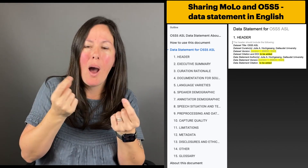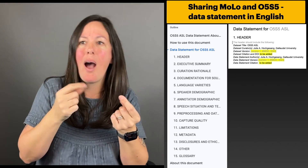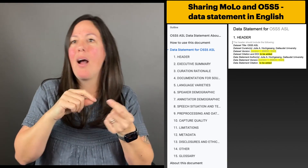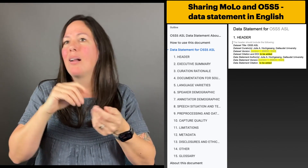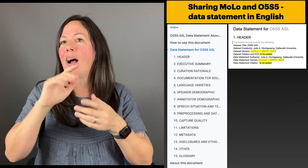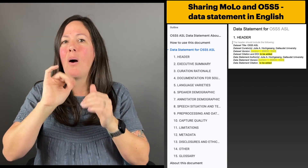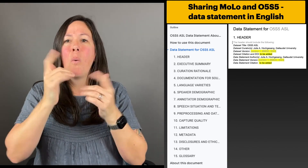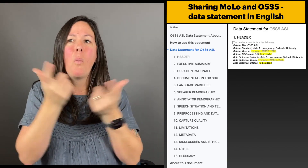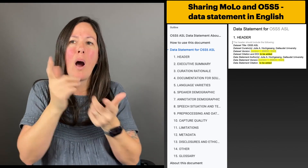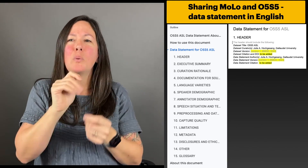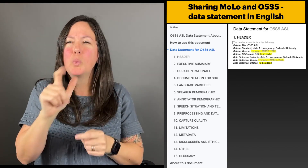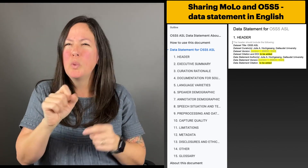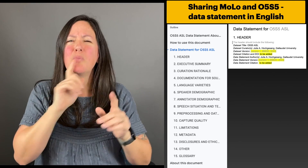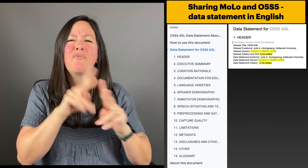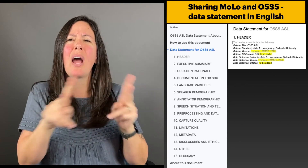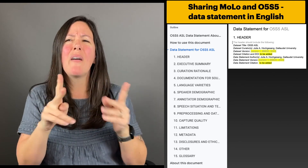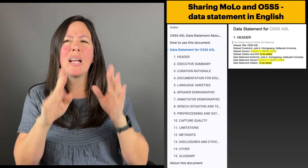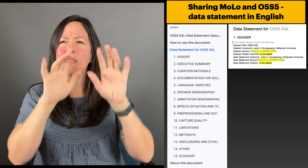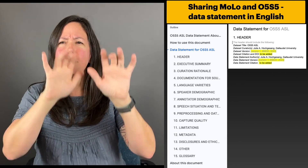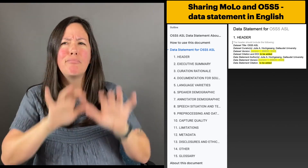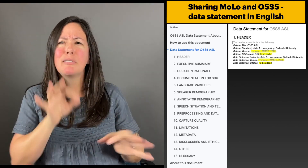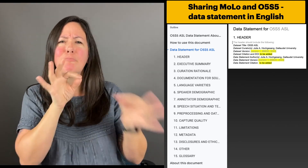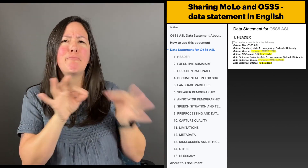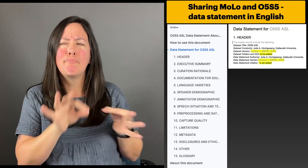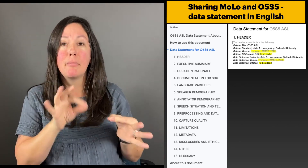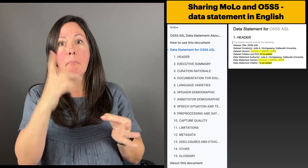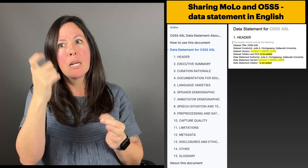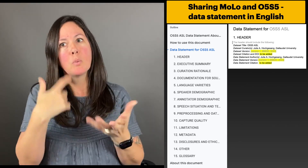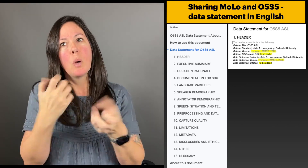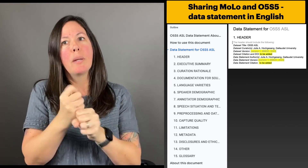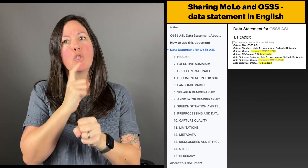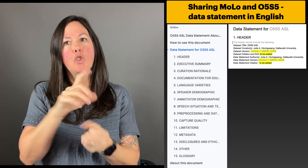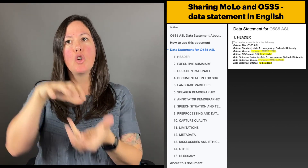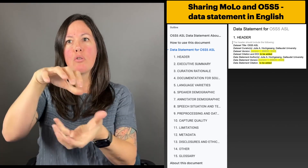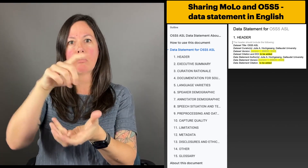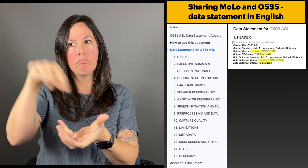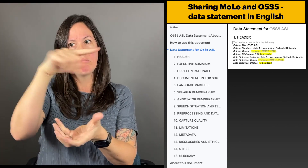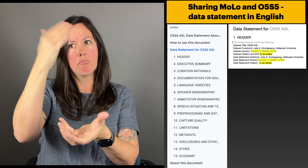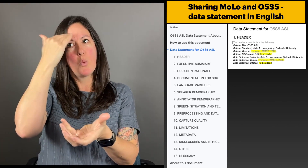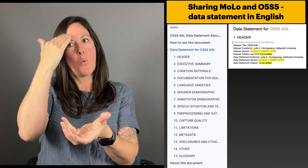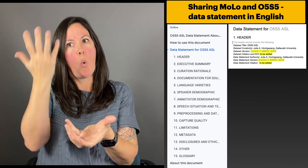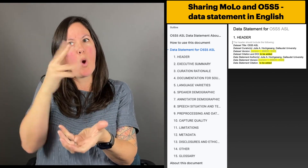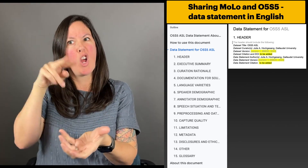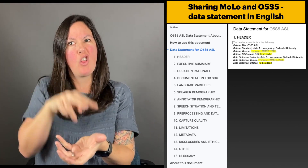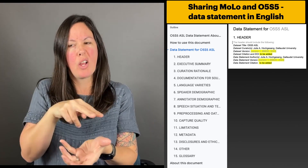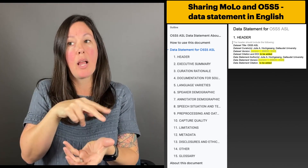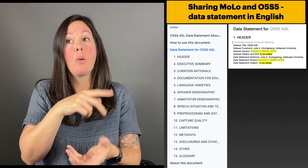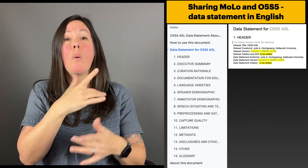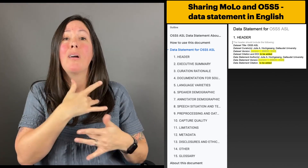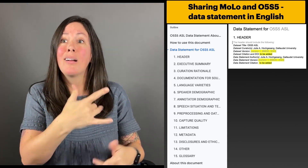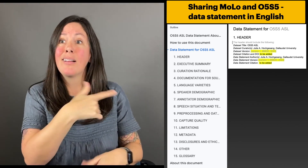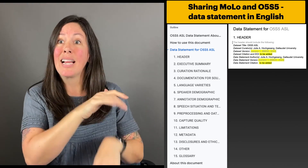to explain what is the data how did we collect it just a basic description of that so